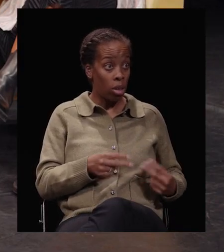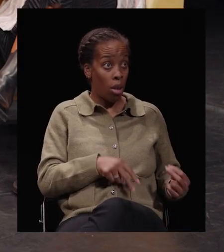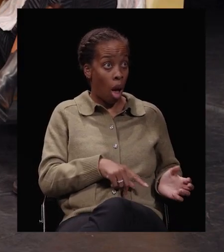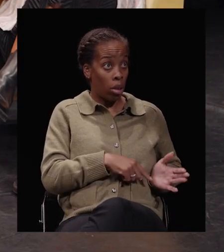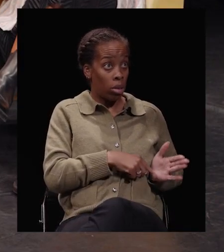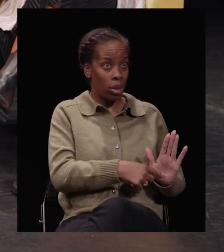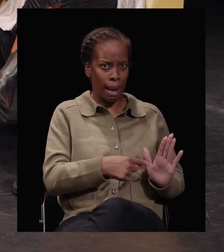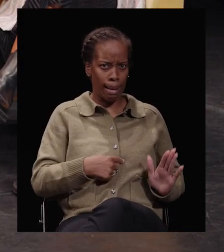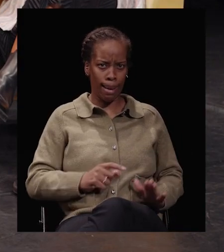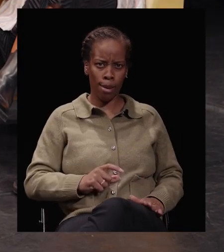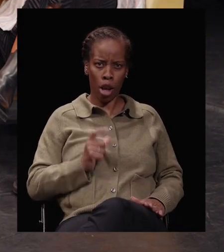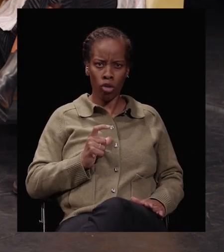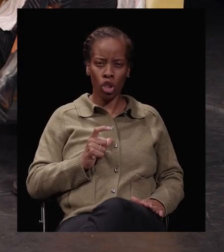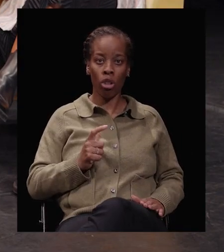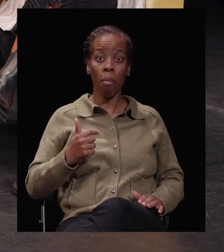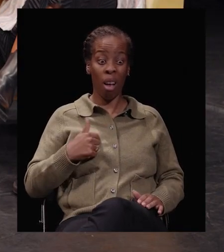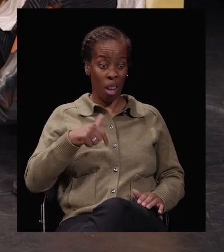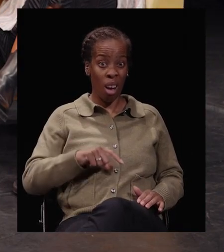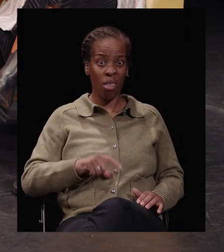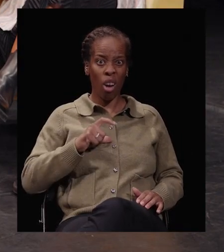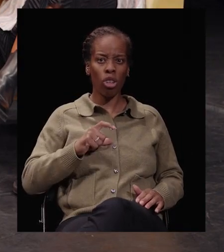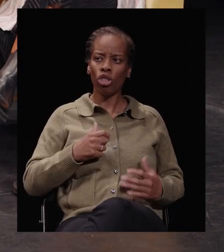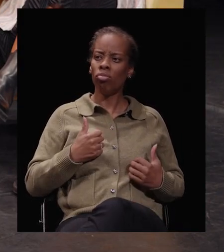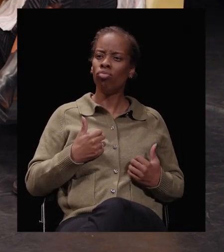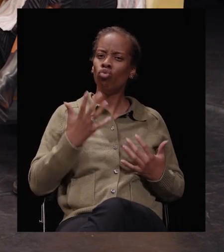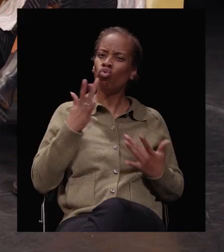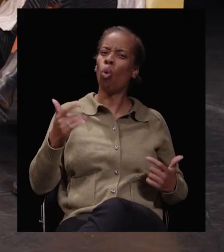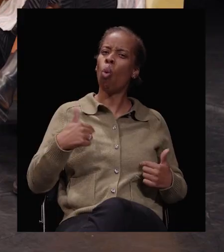You know, and to hone the skill